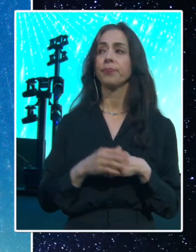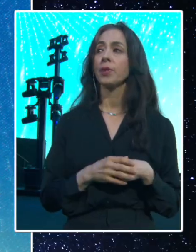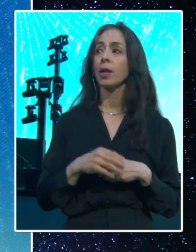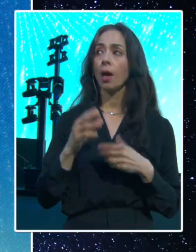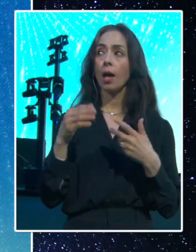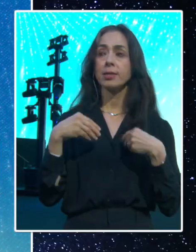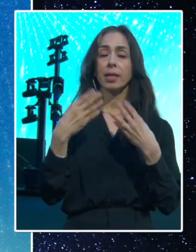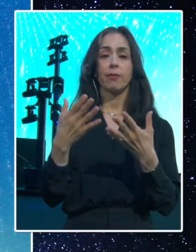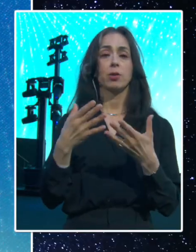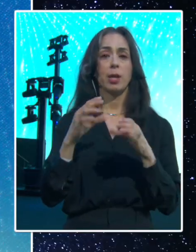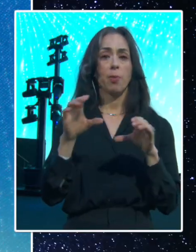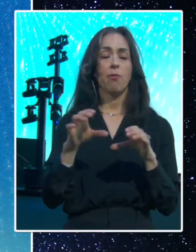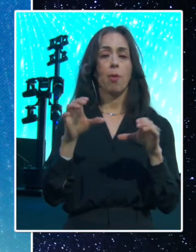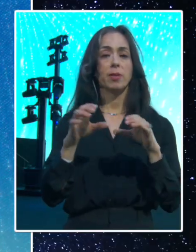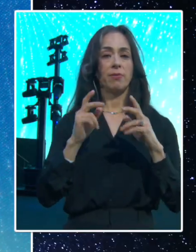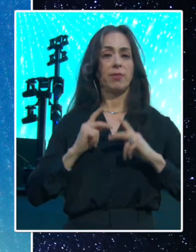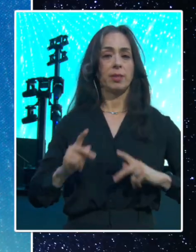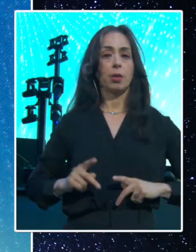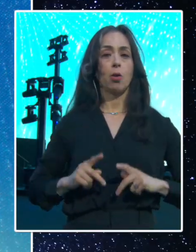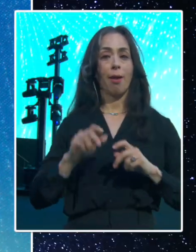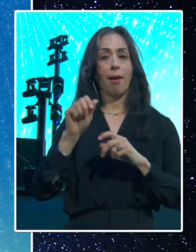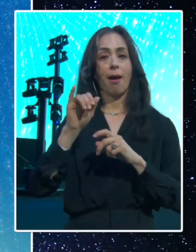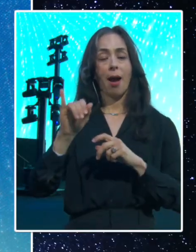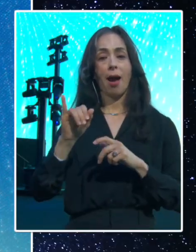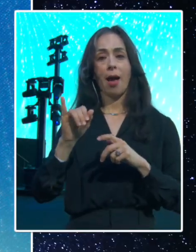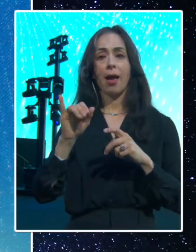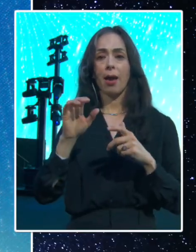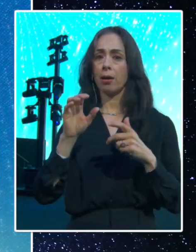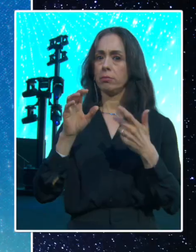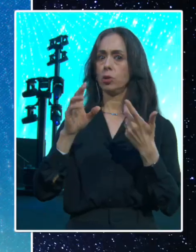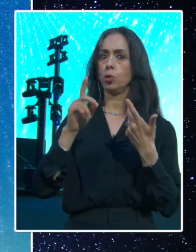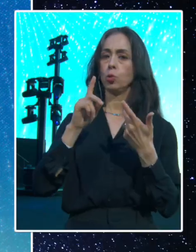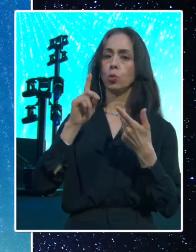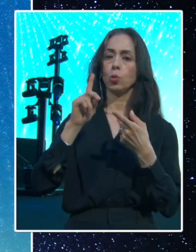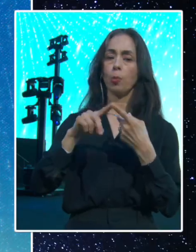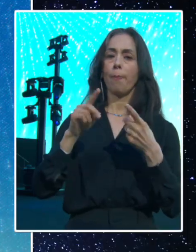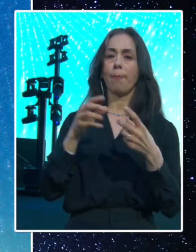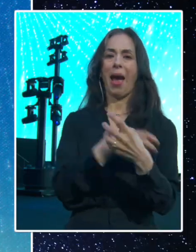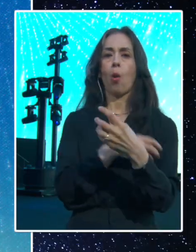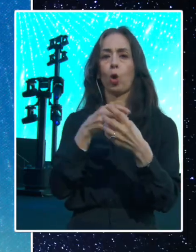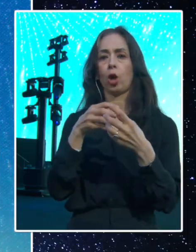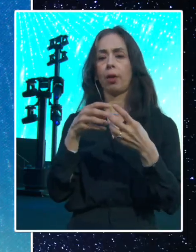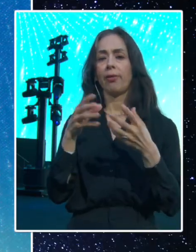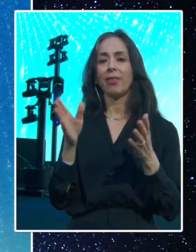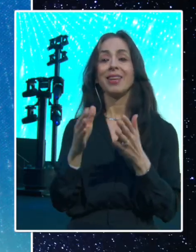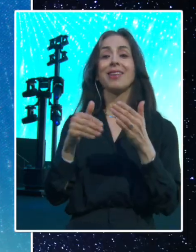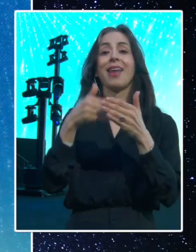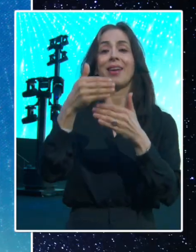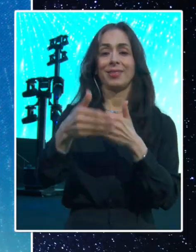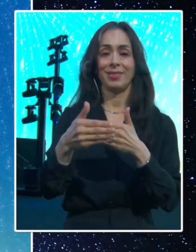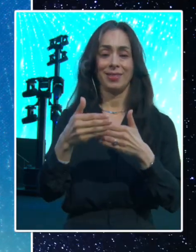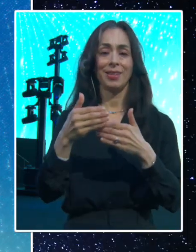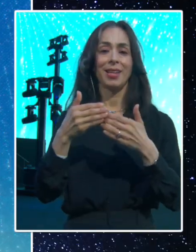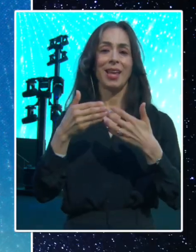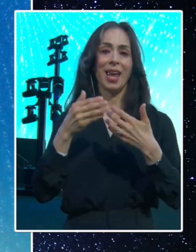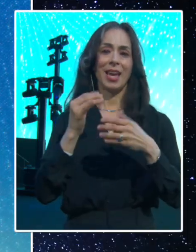We deliver the performance they need to deploy Physical AI at scale to power the next industrial revolution.